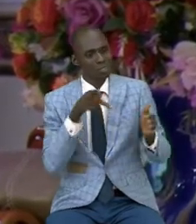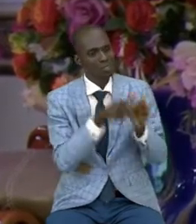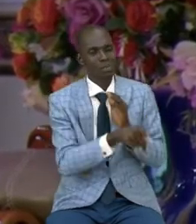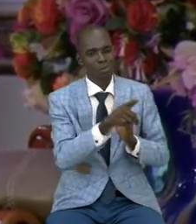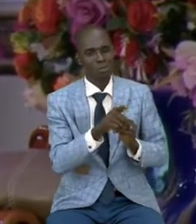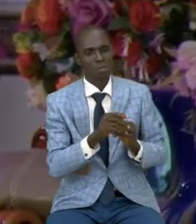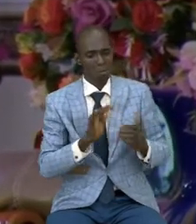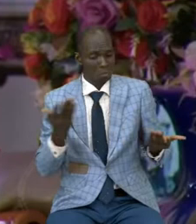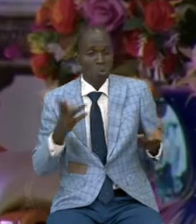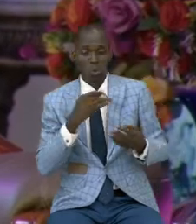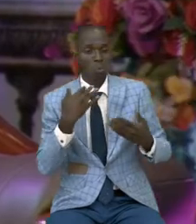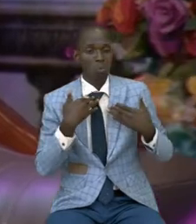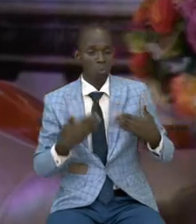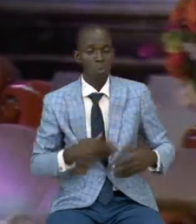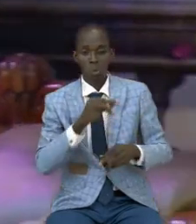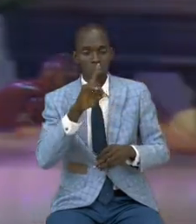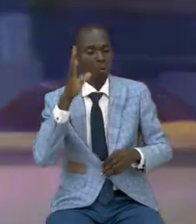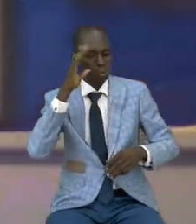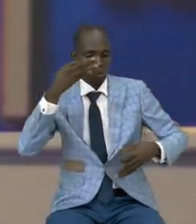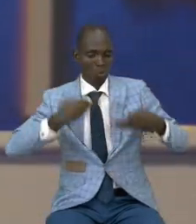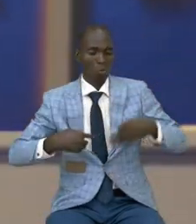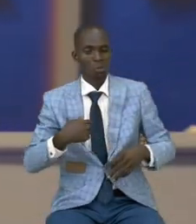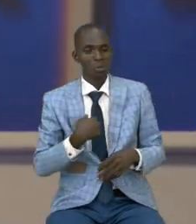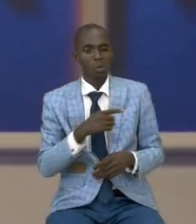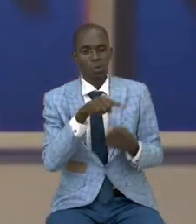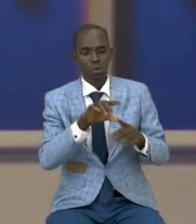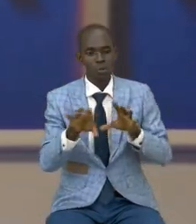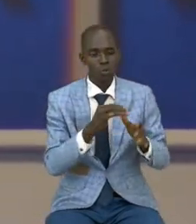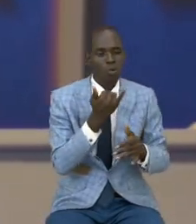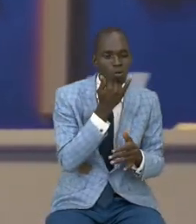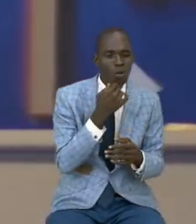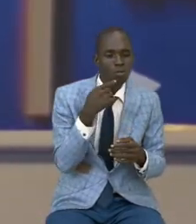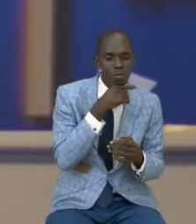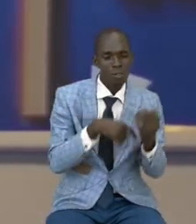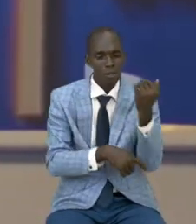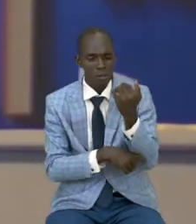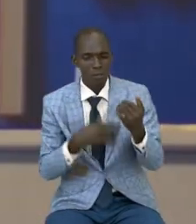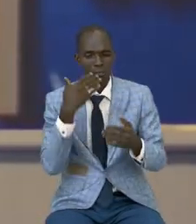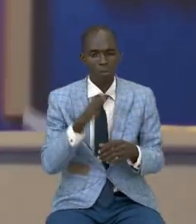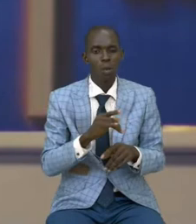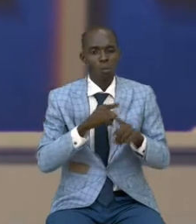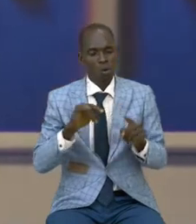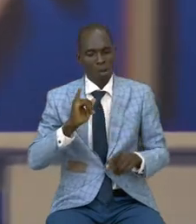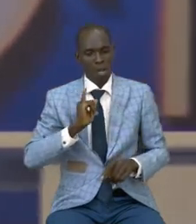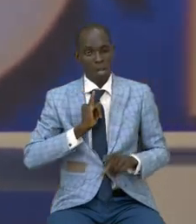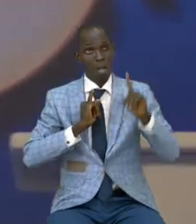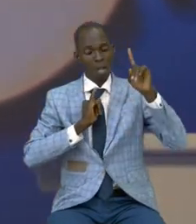when you did this when you did this when you did that but they said no i didn't each mark you for